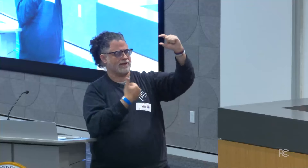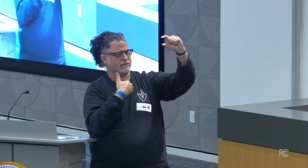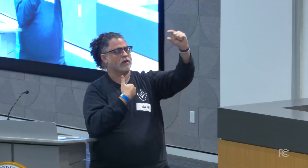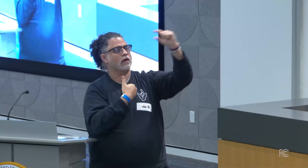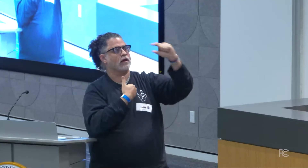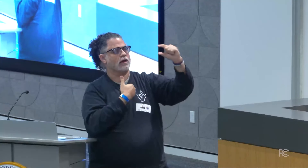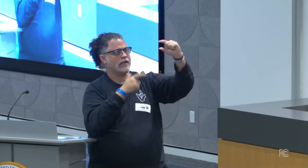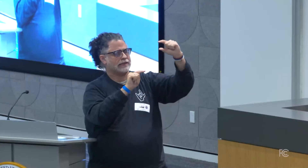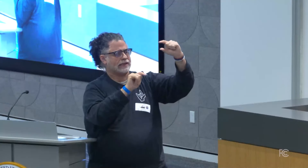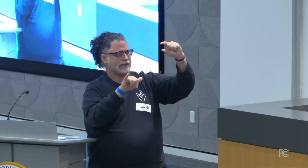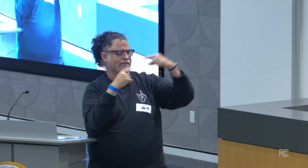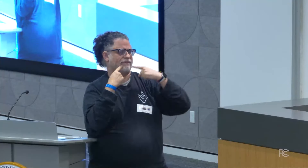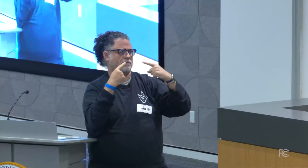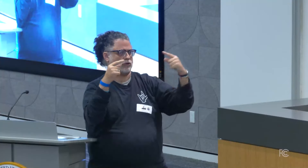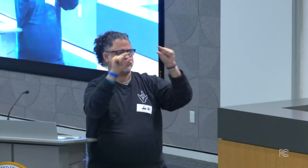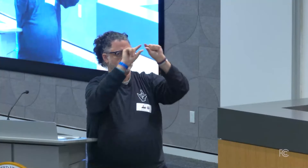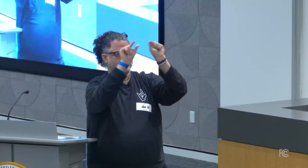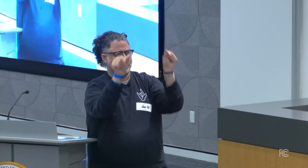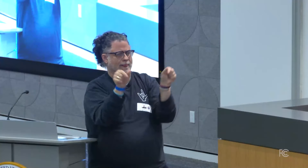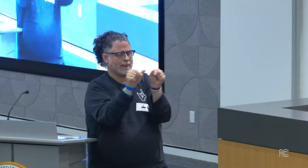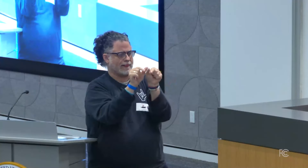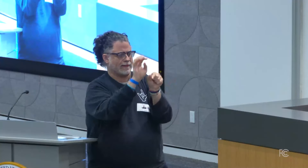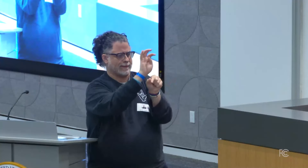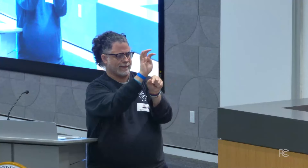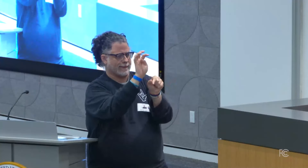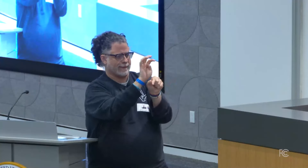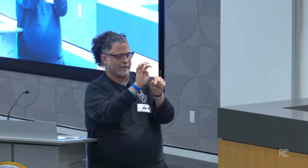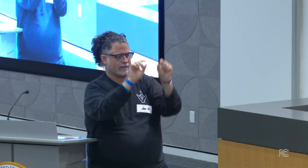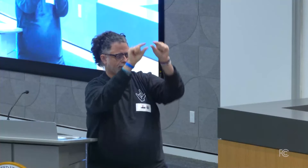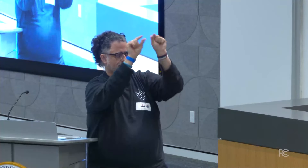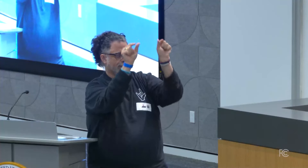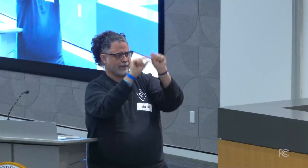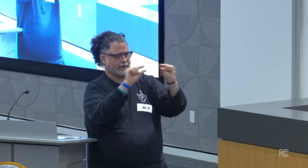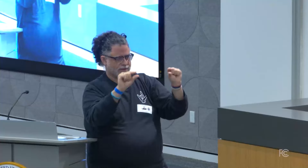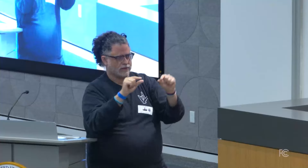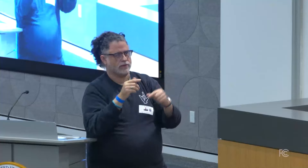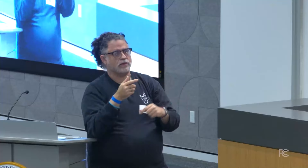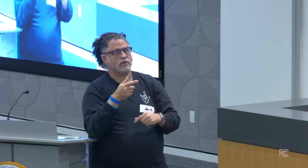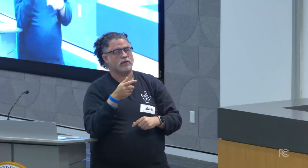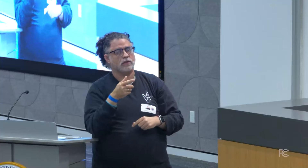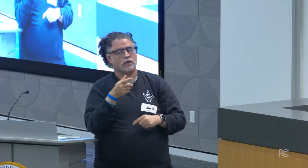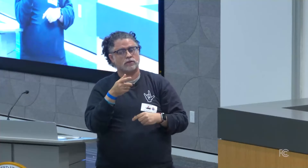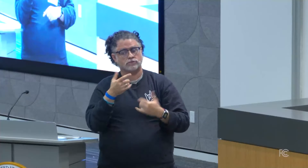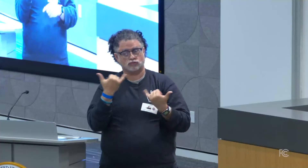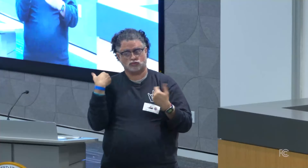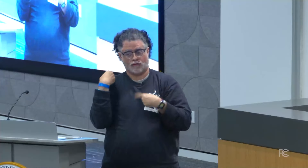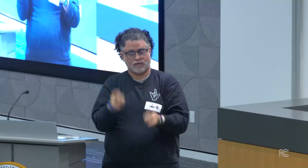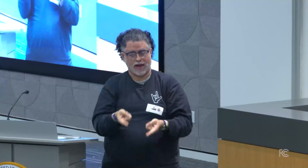FOR DEPLOYMENT. AND IN REGARDS TO THAT QUESTION, WILL THERE BE ANY KIND OF LOGO OR ANYTHING